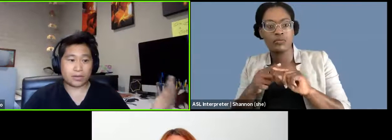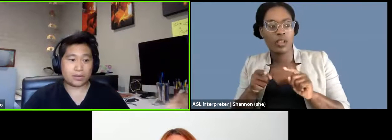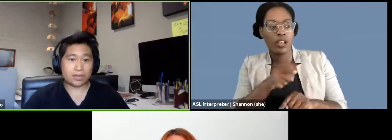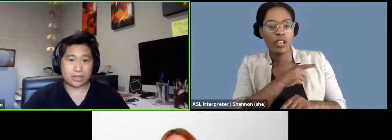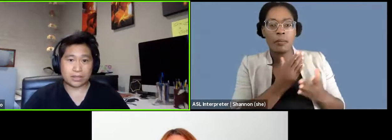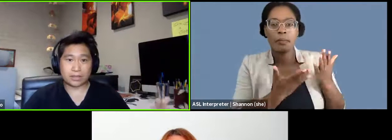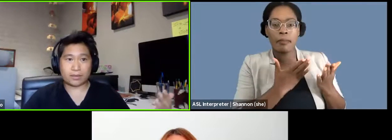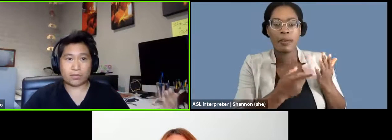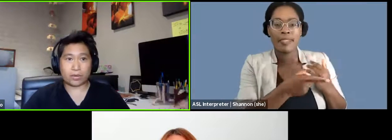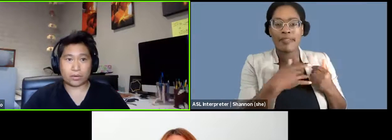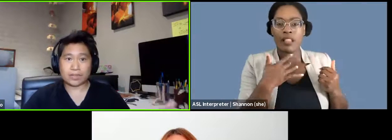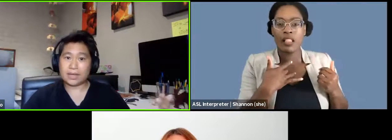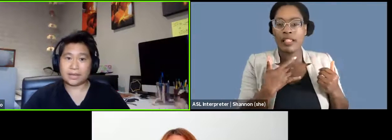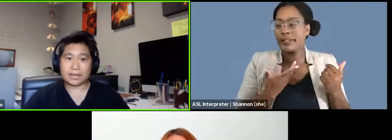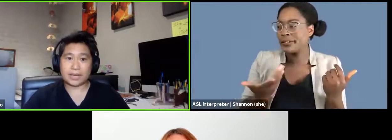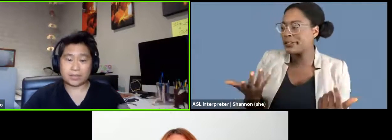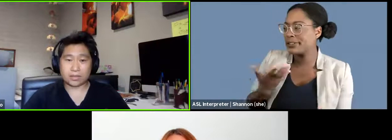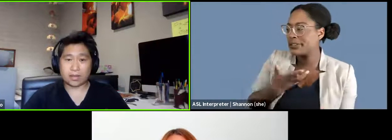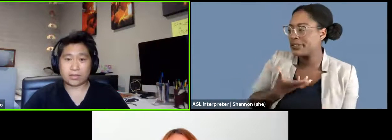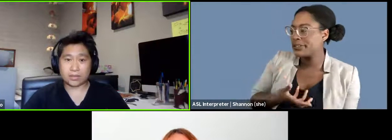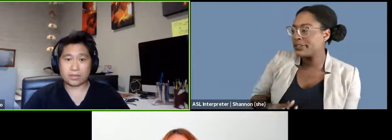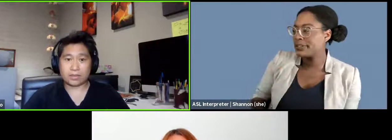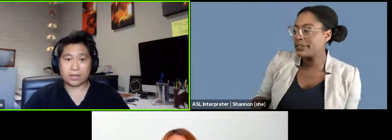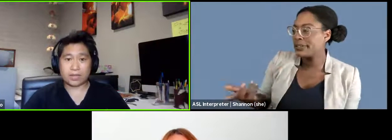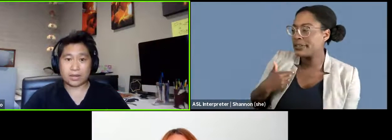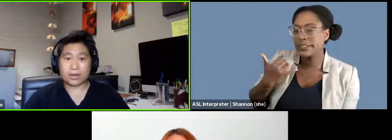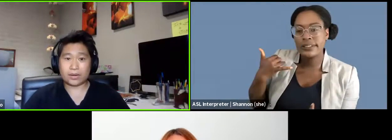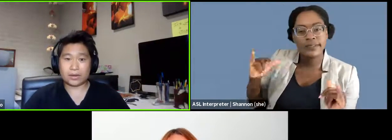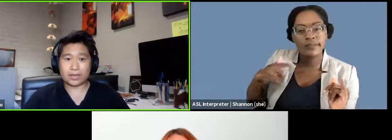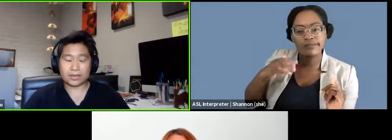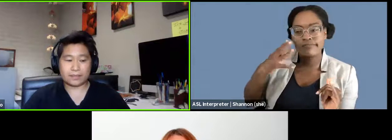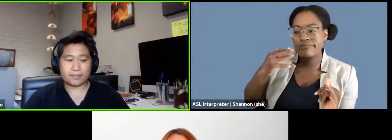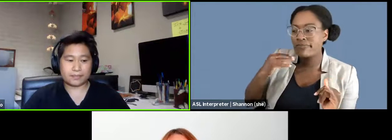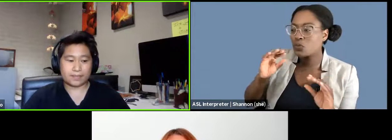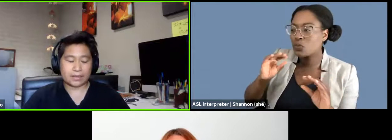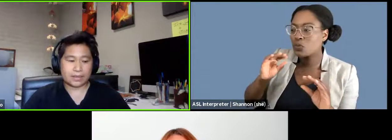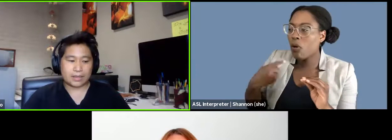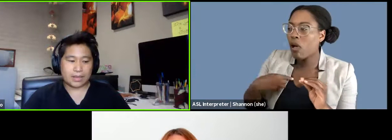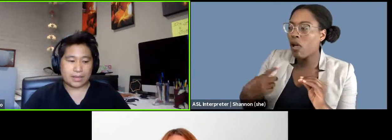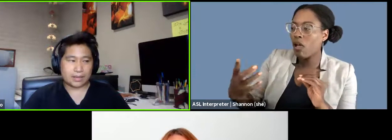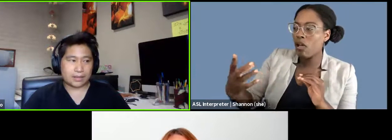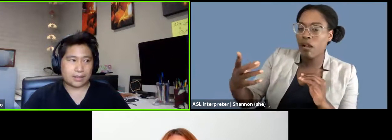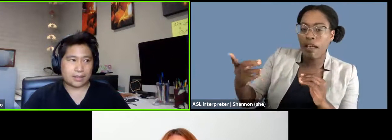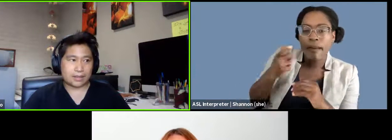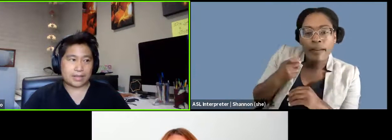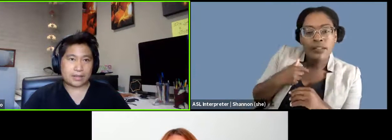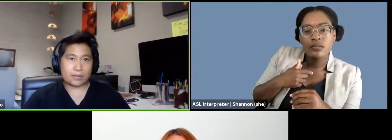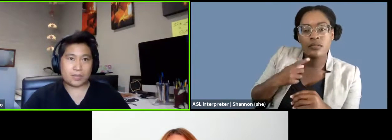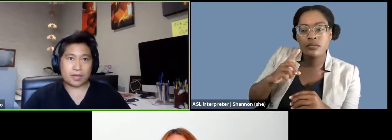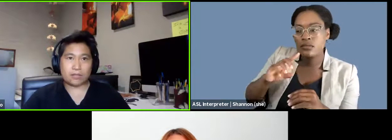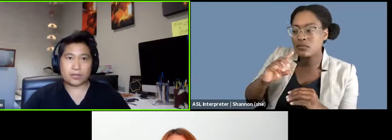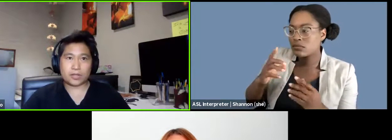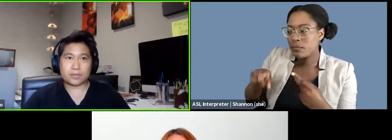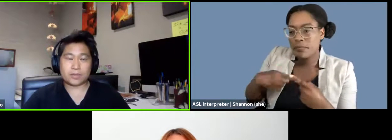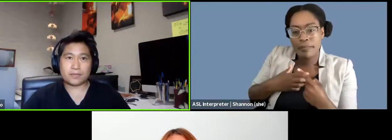and their needs and worries and anxieties are heard. I think that would be helpful in terms of